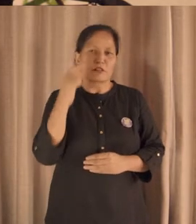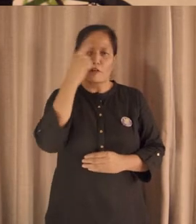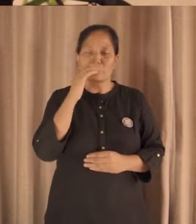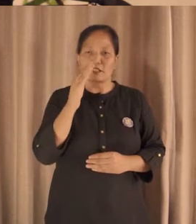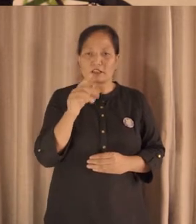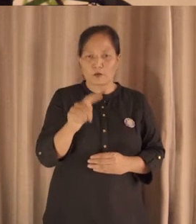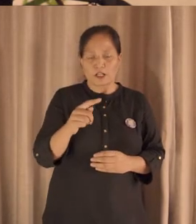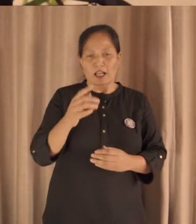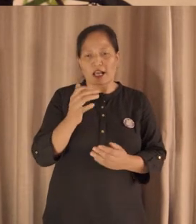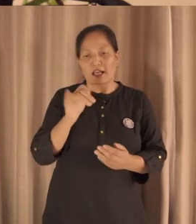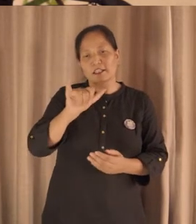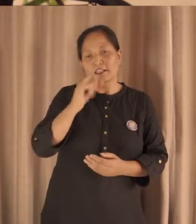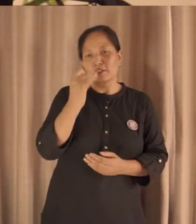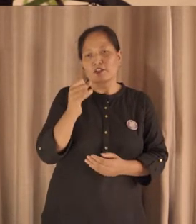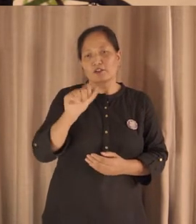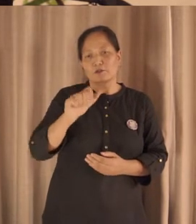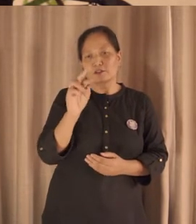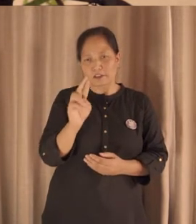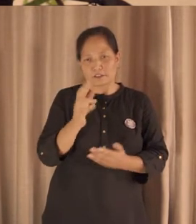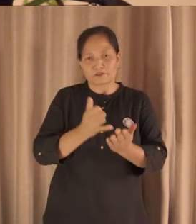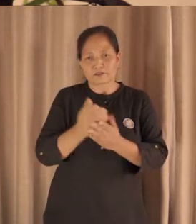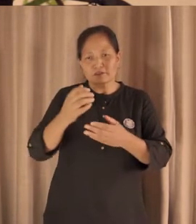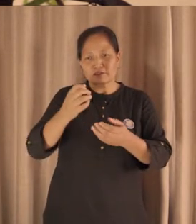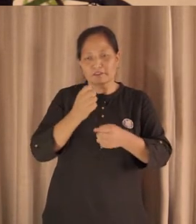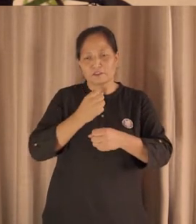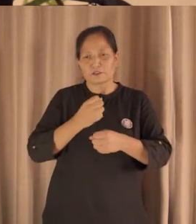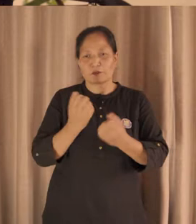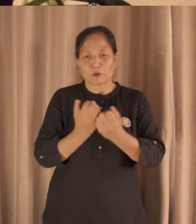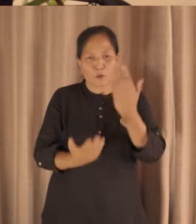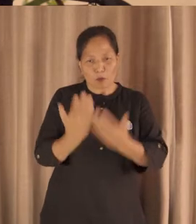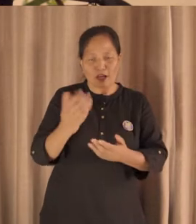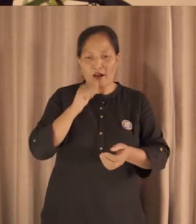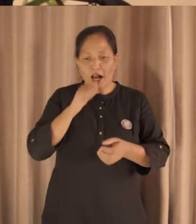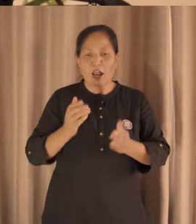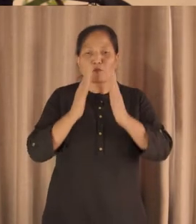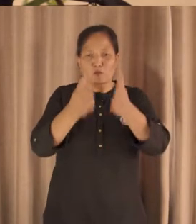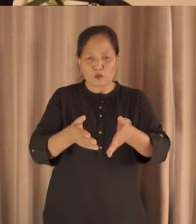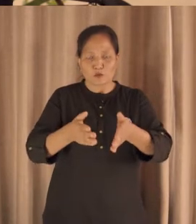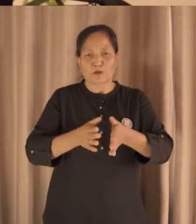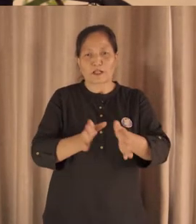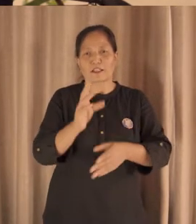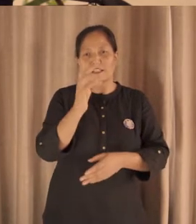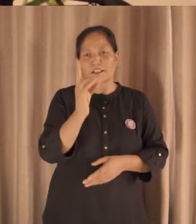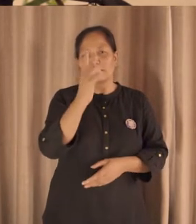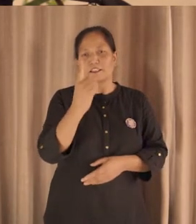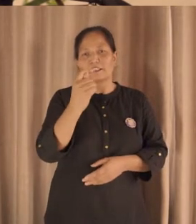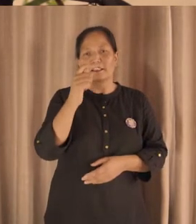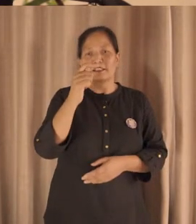civil war, democratic movement of the 2062-63 B.S, Madhes movement, Janajati movement, Dalit movement, Tharu, Muslim, women, PWDs, LGBTQI, squatters movements among others. This is